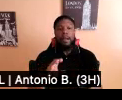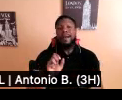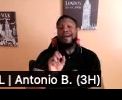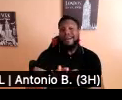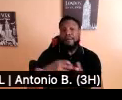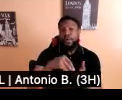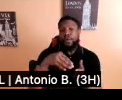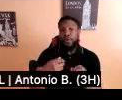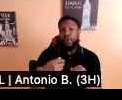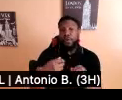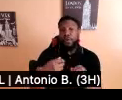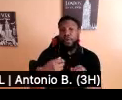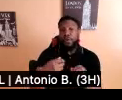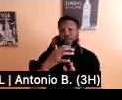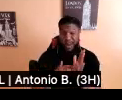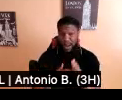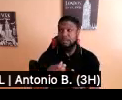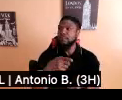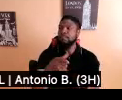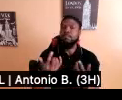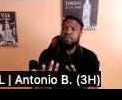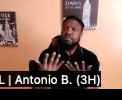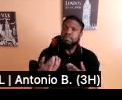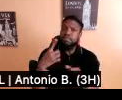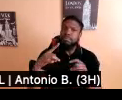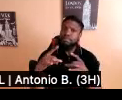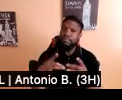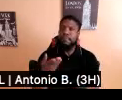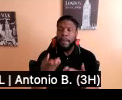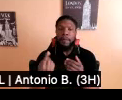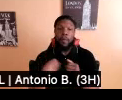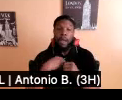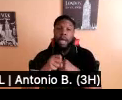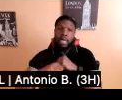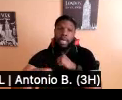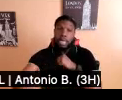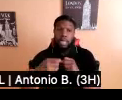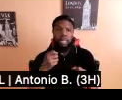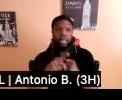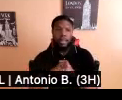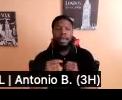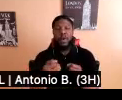it may take too long to return it for it to be useful. We determined that the shorter questions